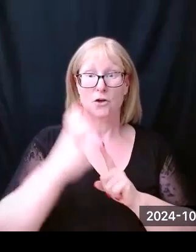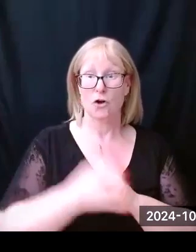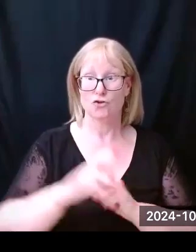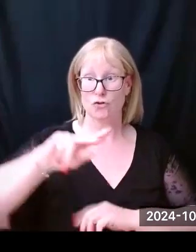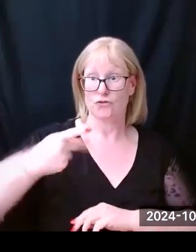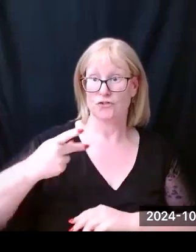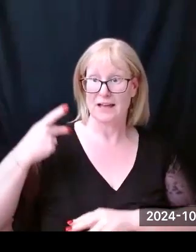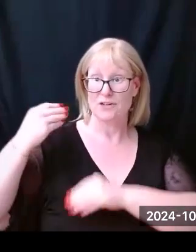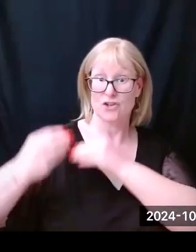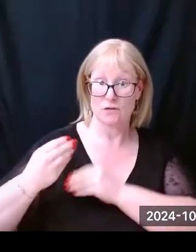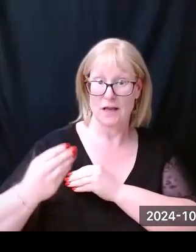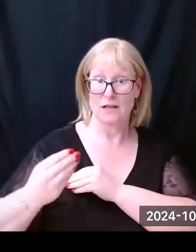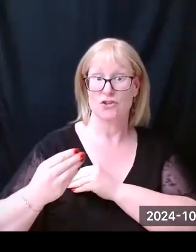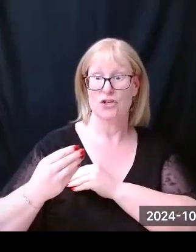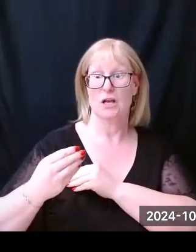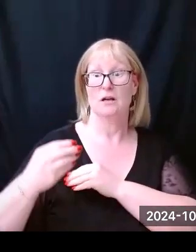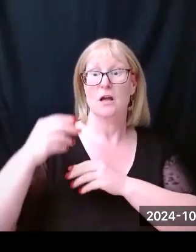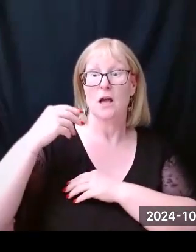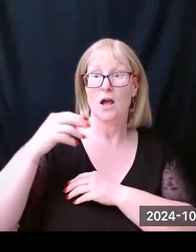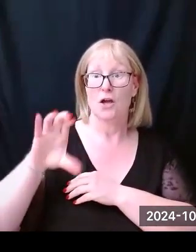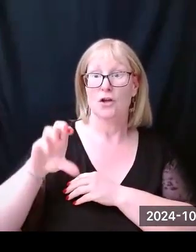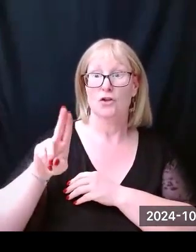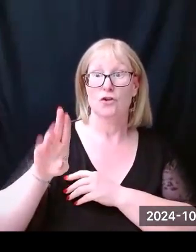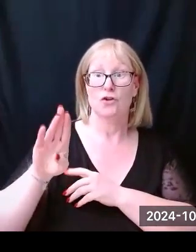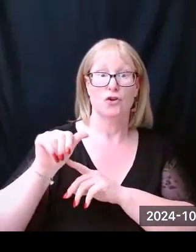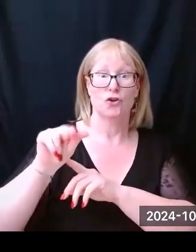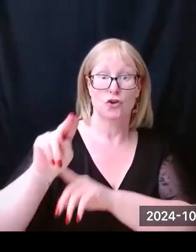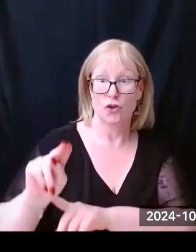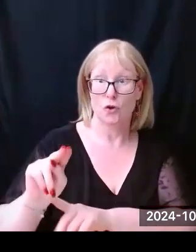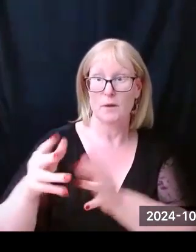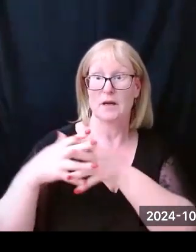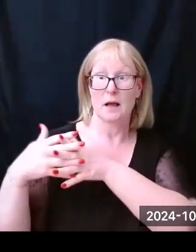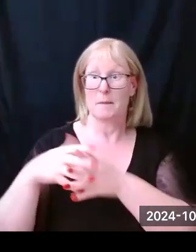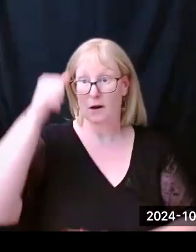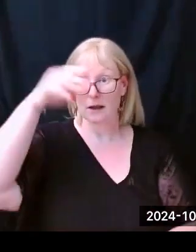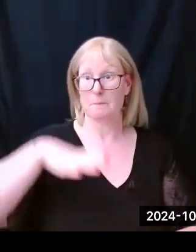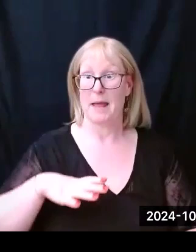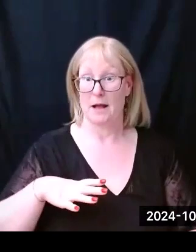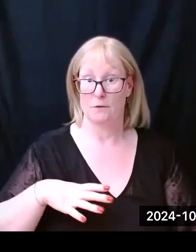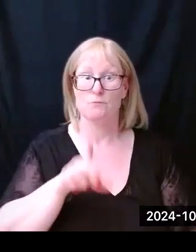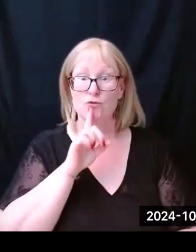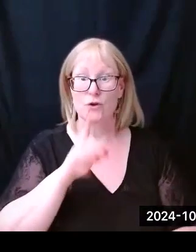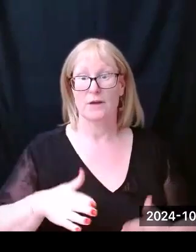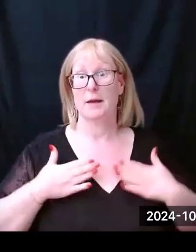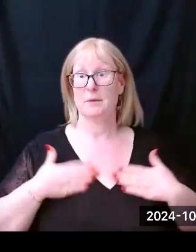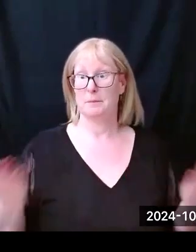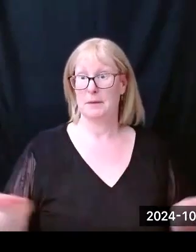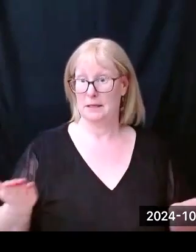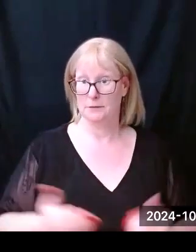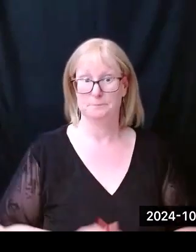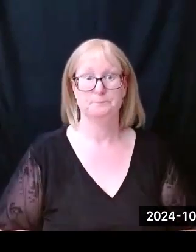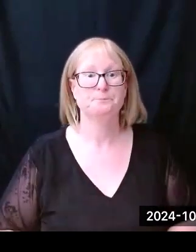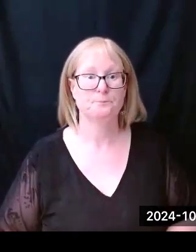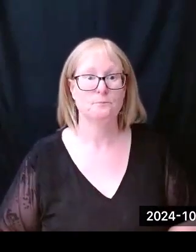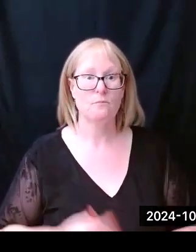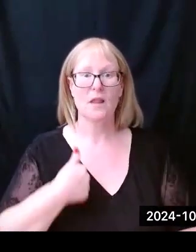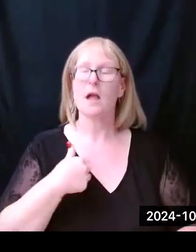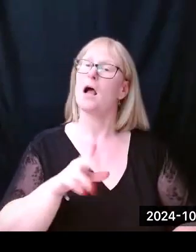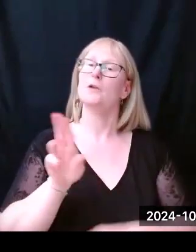So buenos tardes to everyone here. Super happy to be here. And I personally use the pronouns he, him.